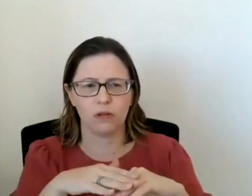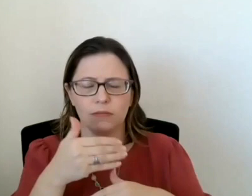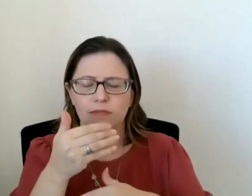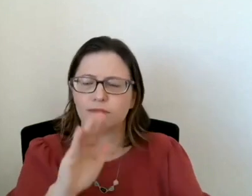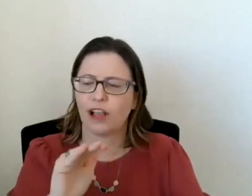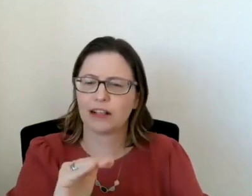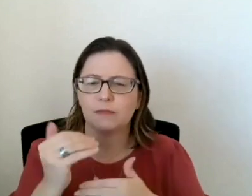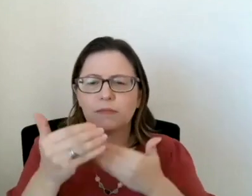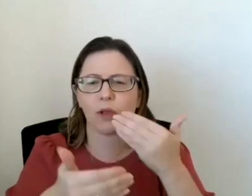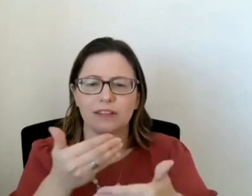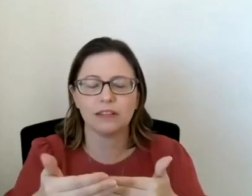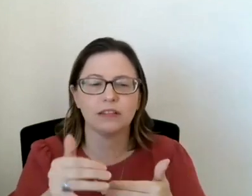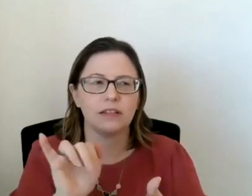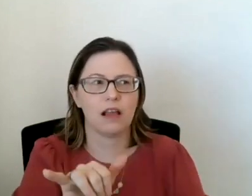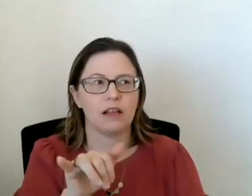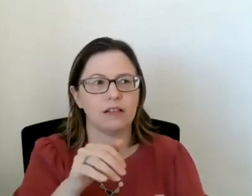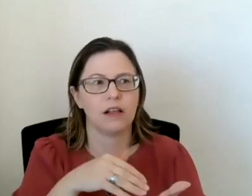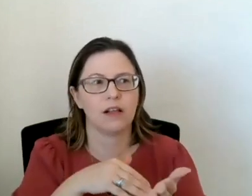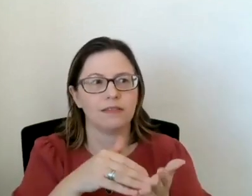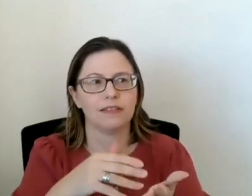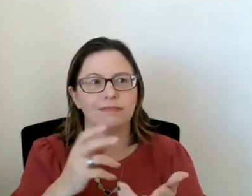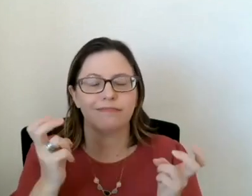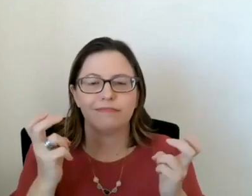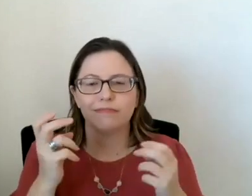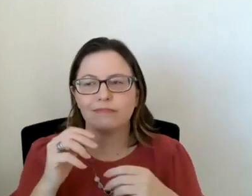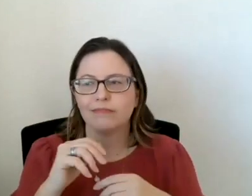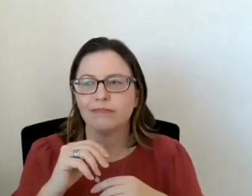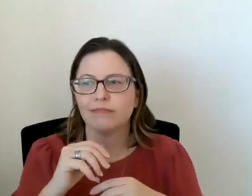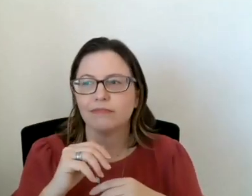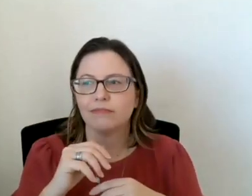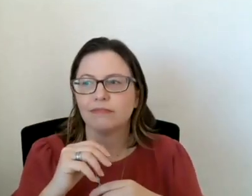parents' views being different on the child's progress, that very often,